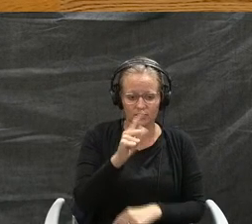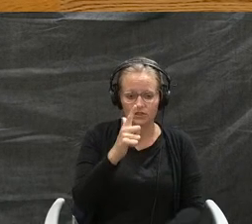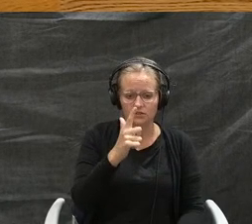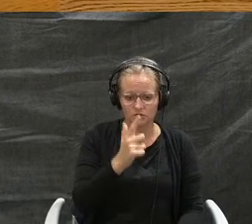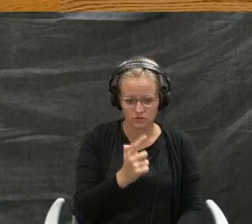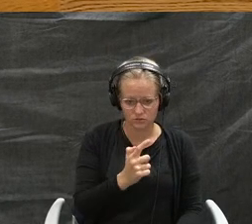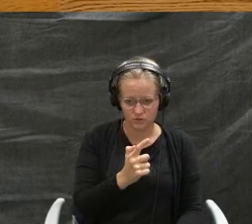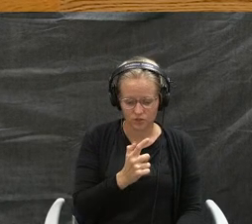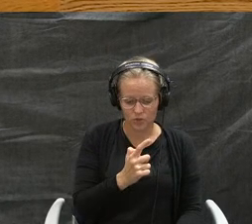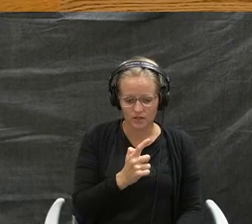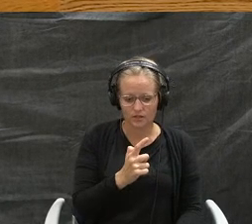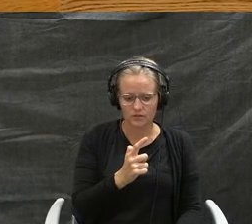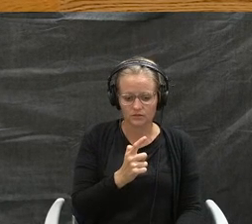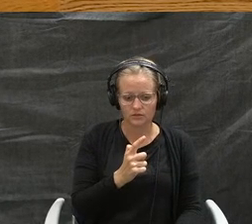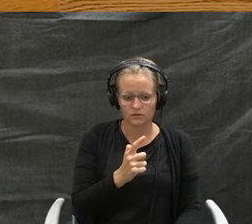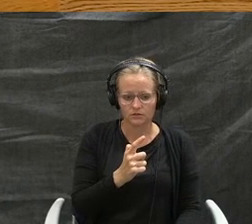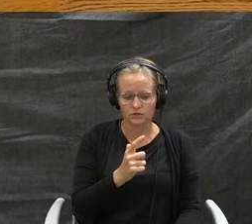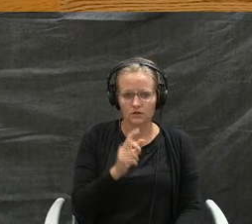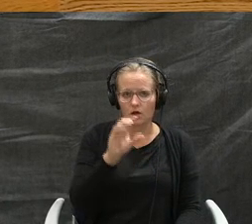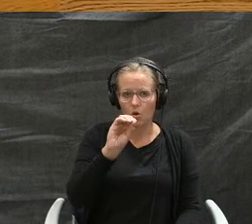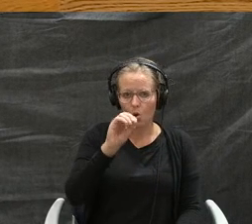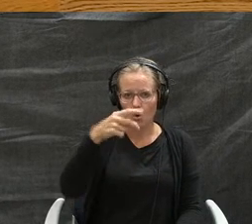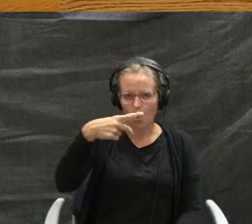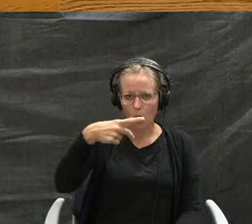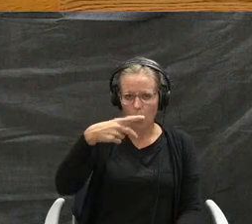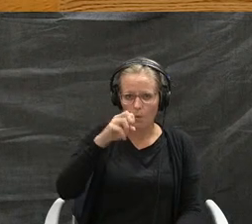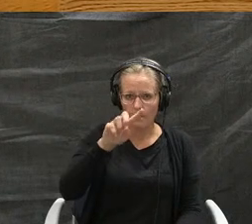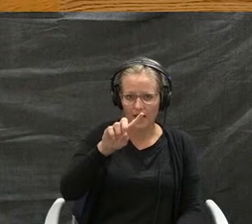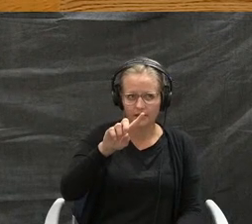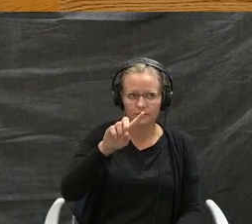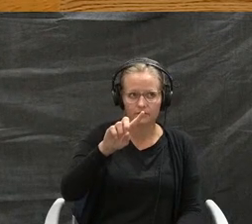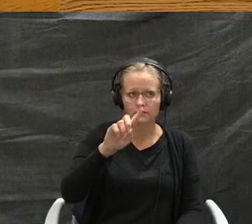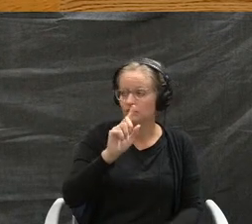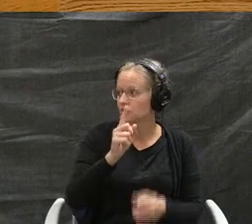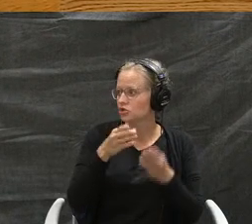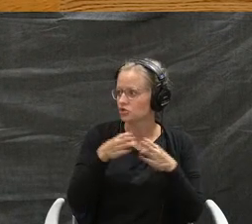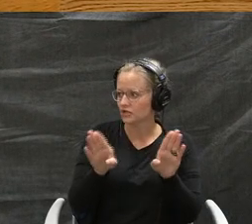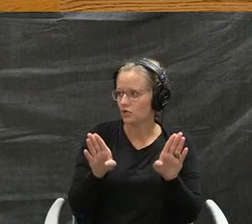no yeah. General obligation Refunding Bond Spectre Peterson.